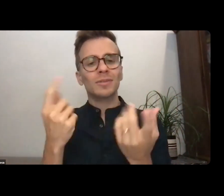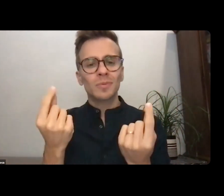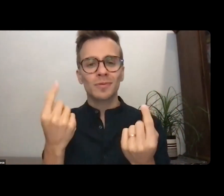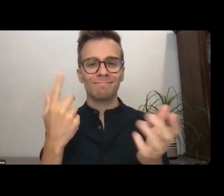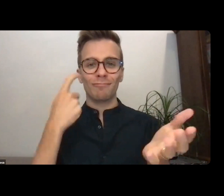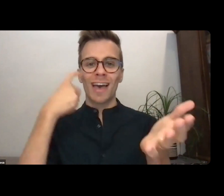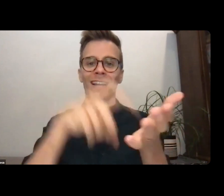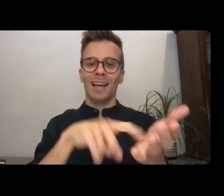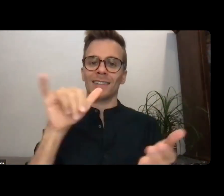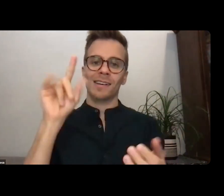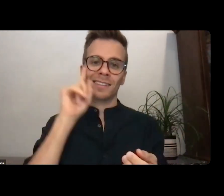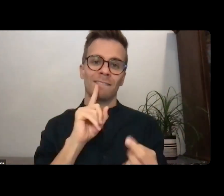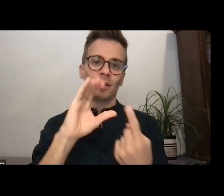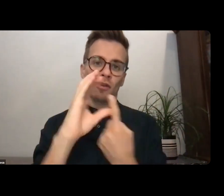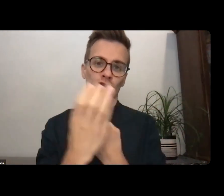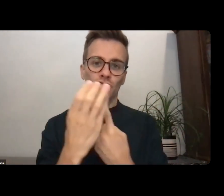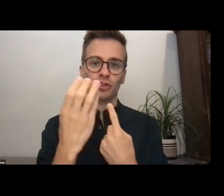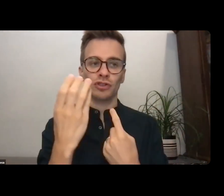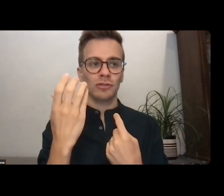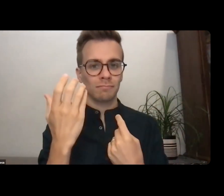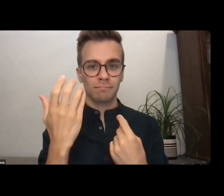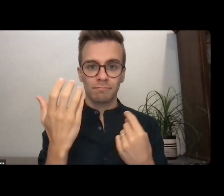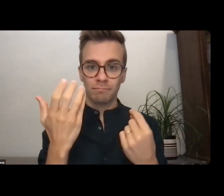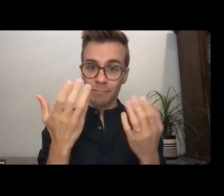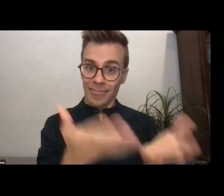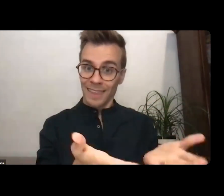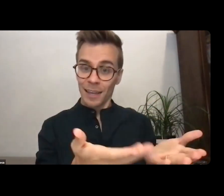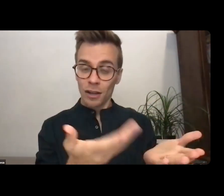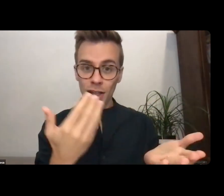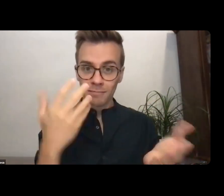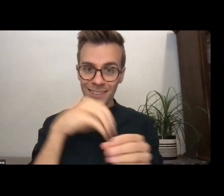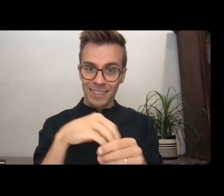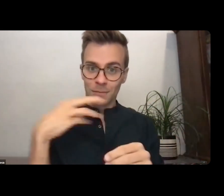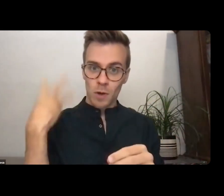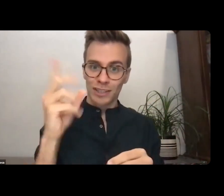And, really, that 1 page recognized that deaf culture was there.